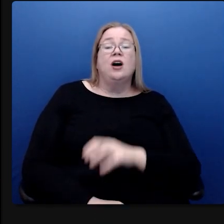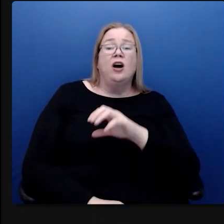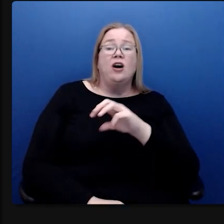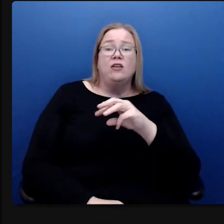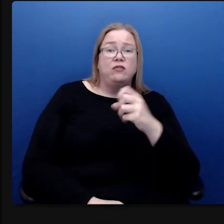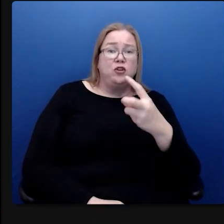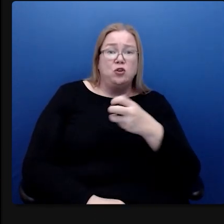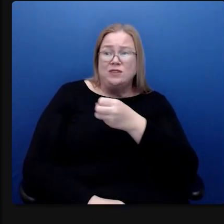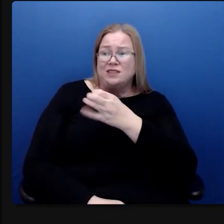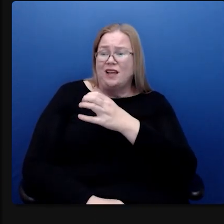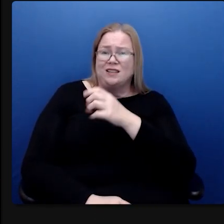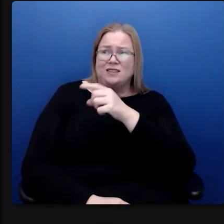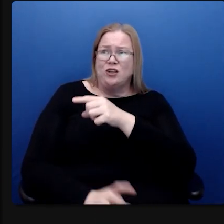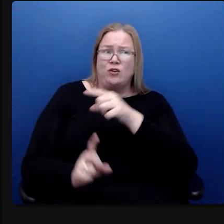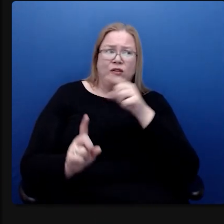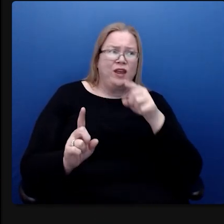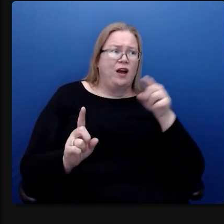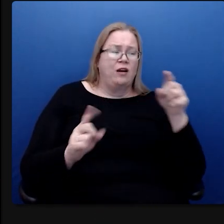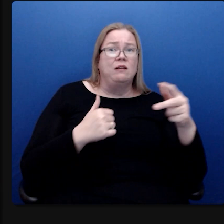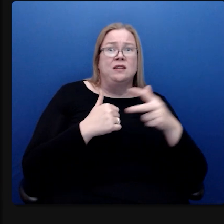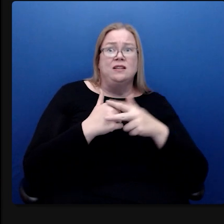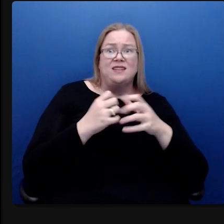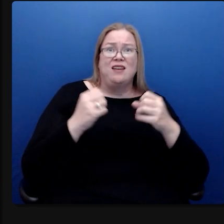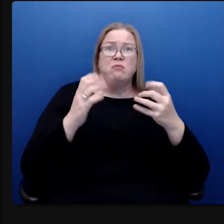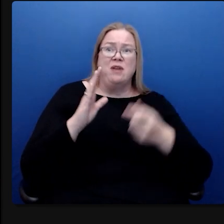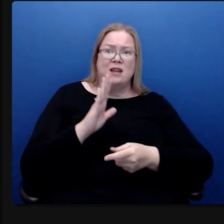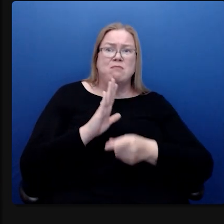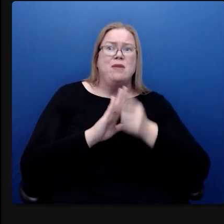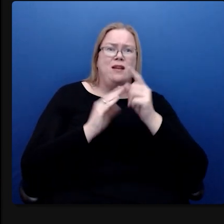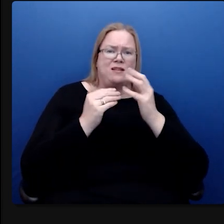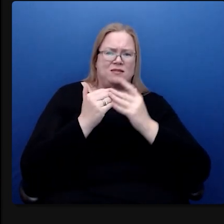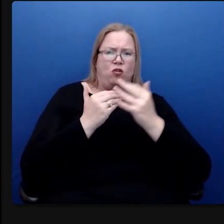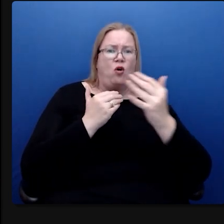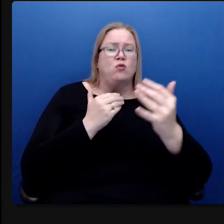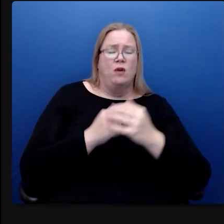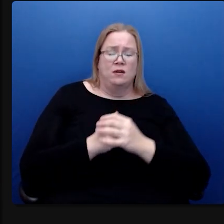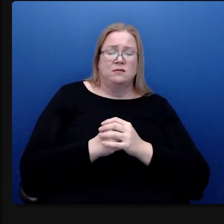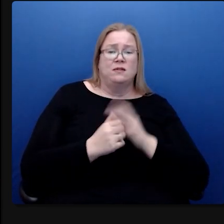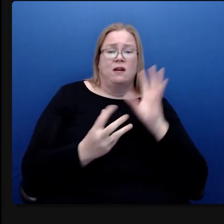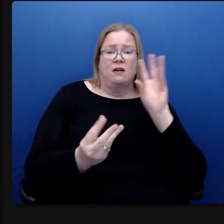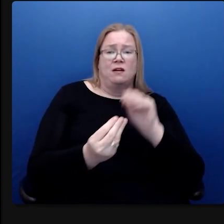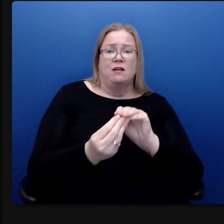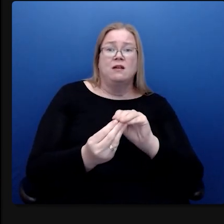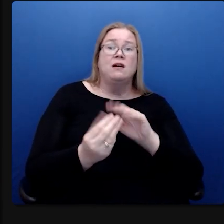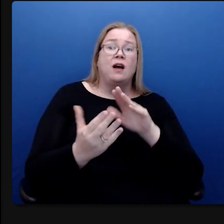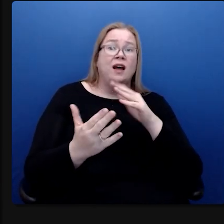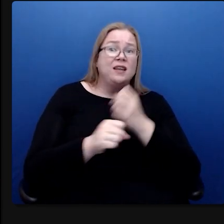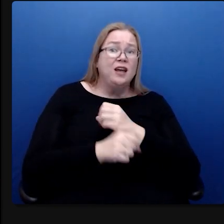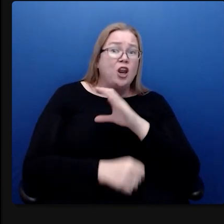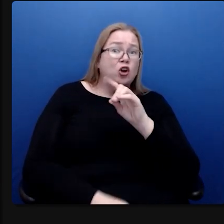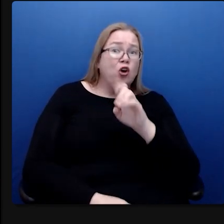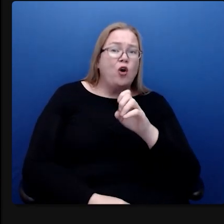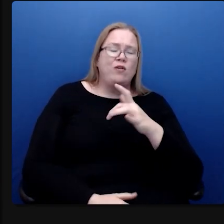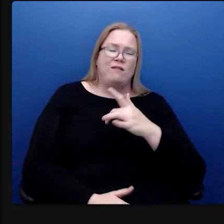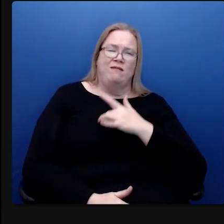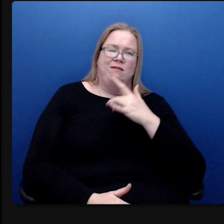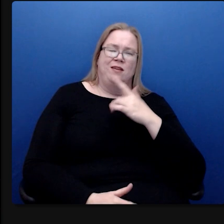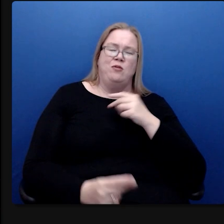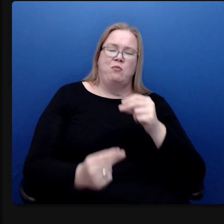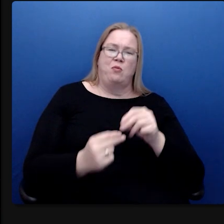A few seconds here or there will save you minutes in the long run. Getting to code now feels faster.